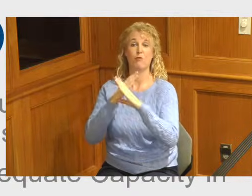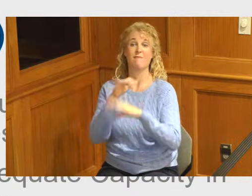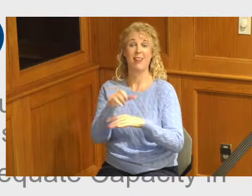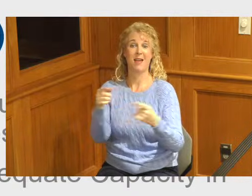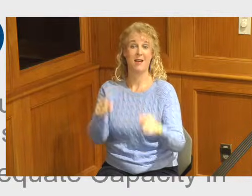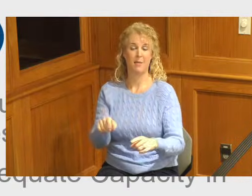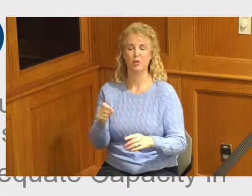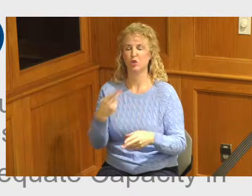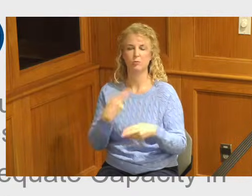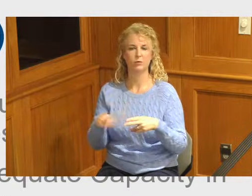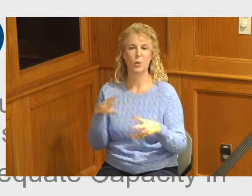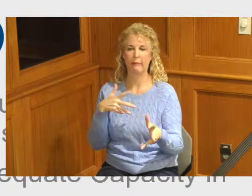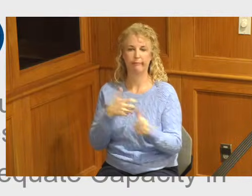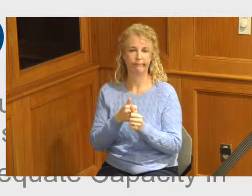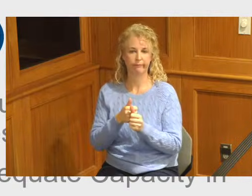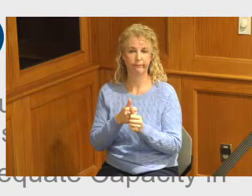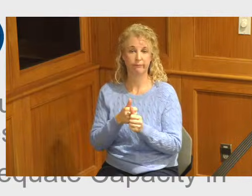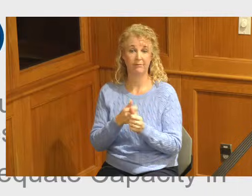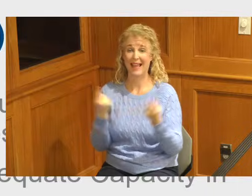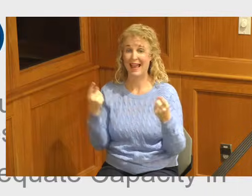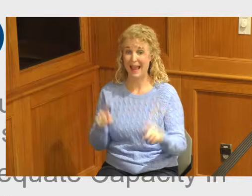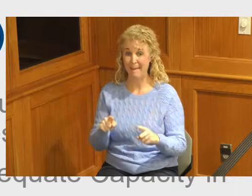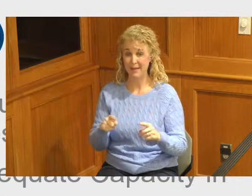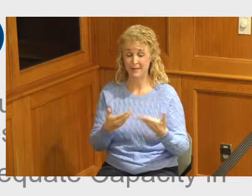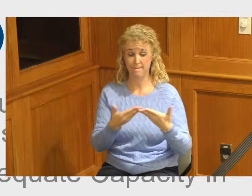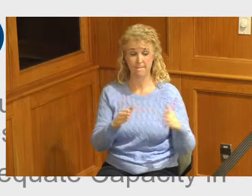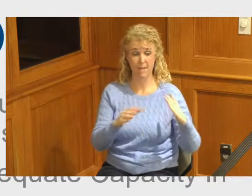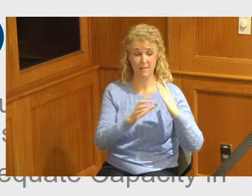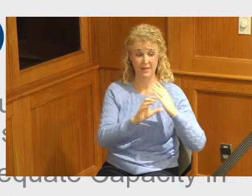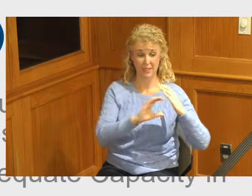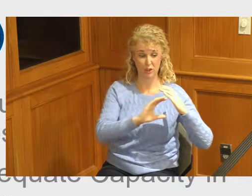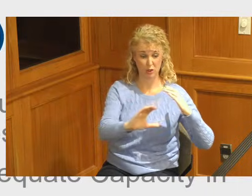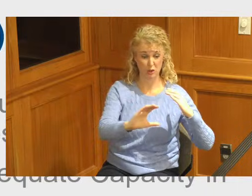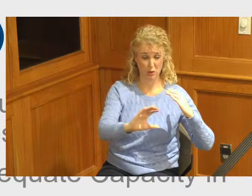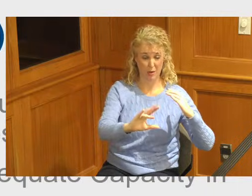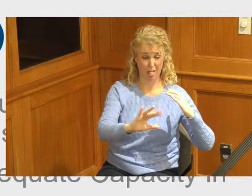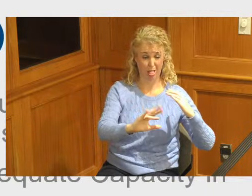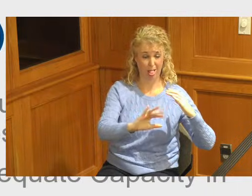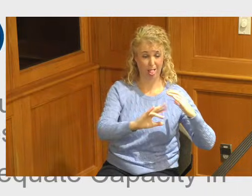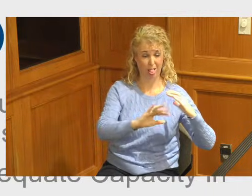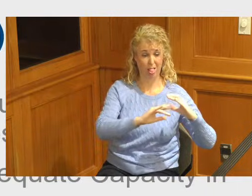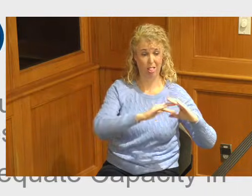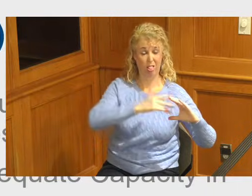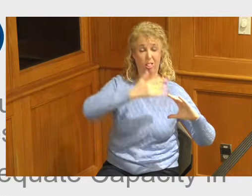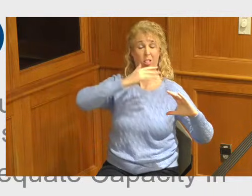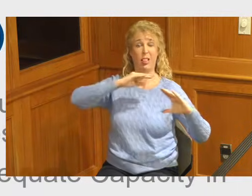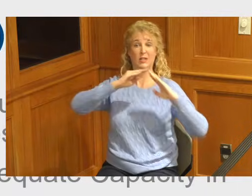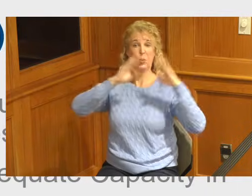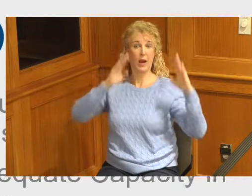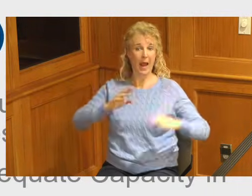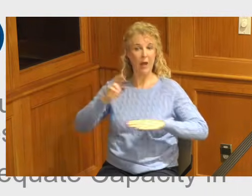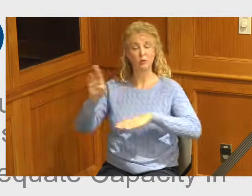they are, an SPU is the backup of the public sewer into a home or business caused by inacadequate